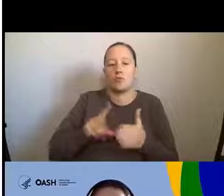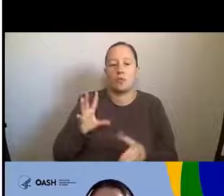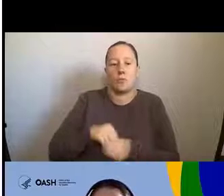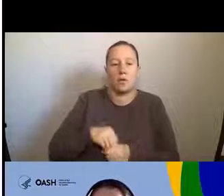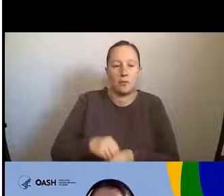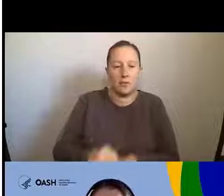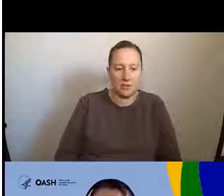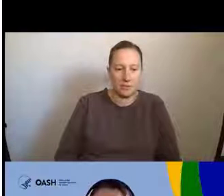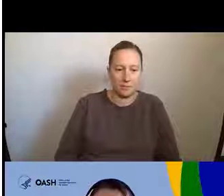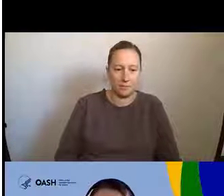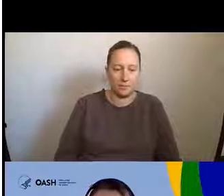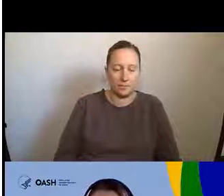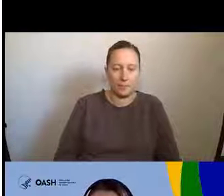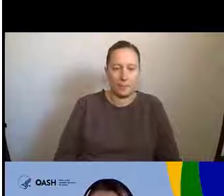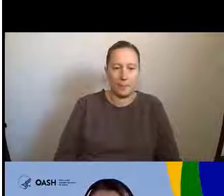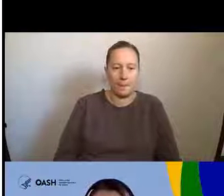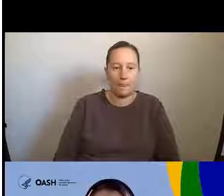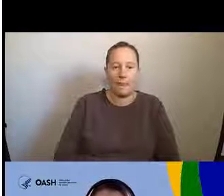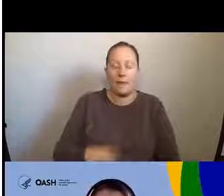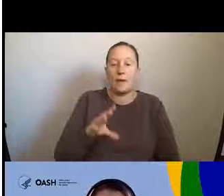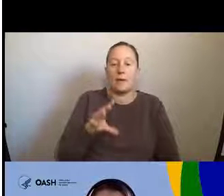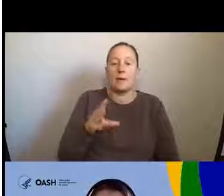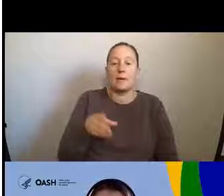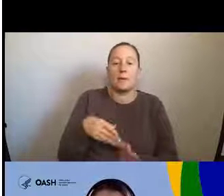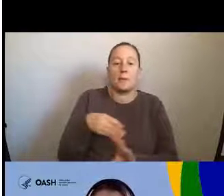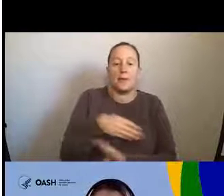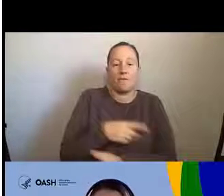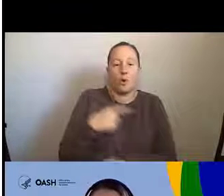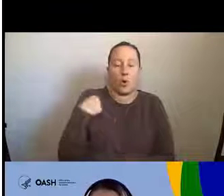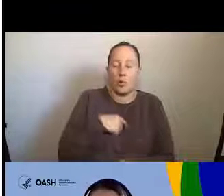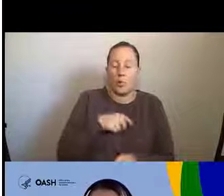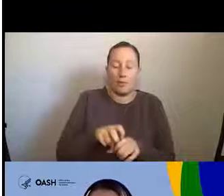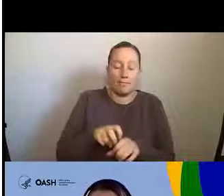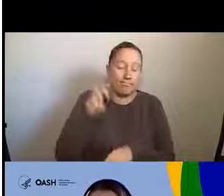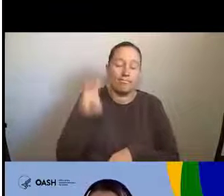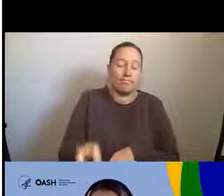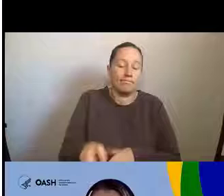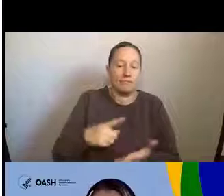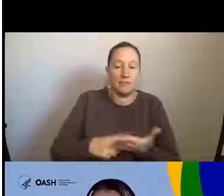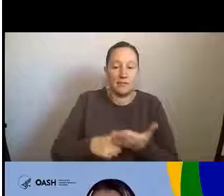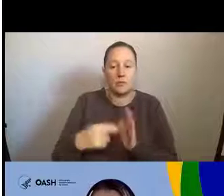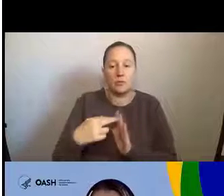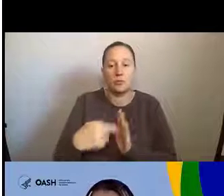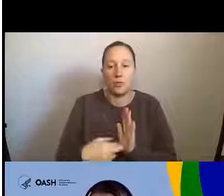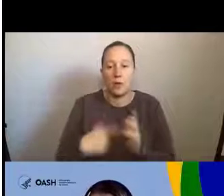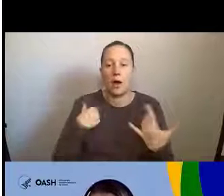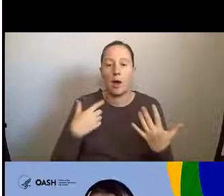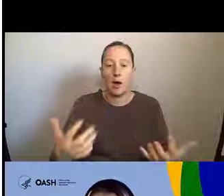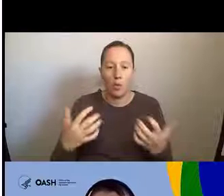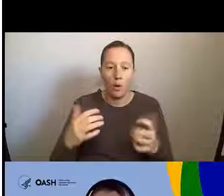So before we jump into a discussion of the regulations, I want to remind us what it means to say